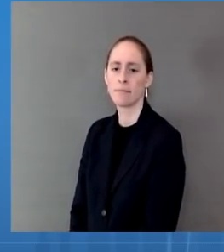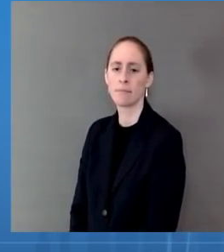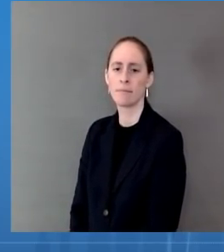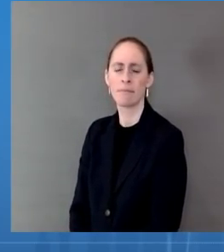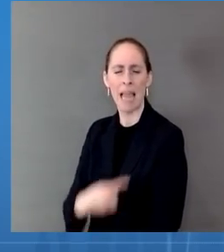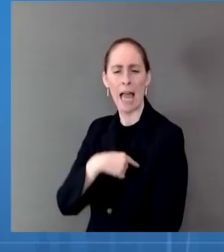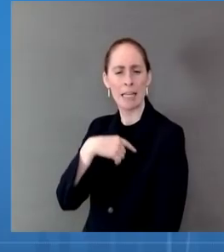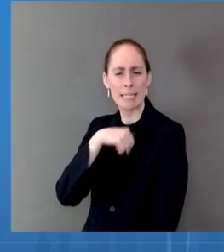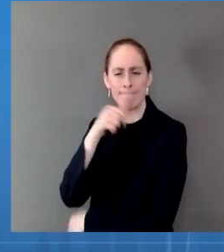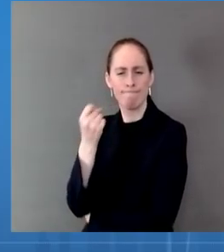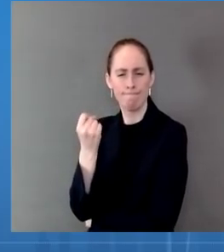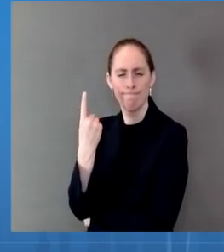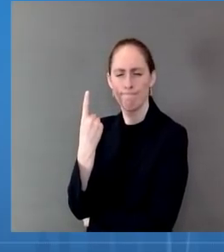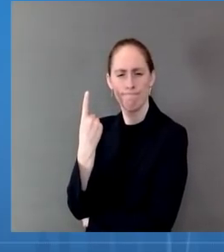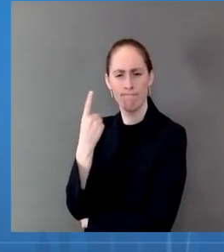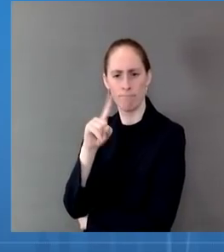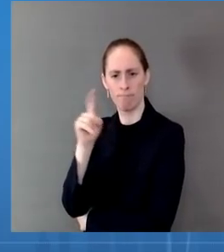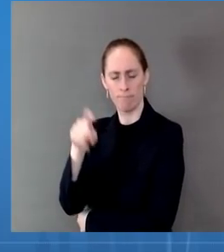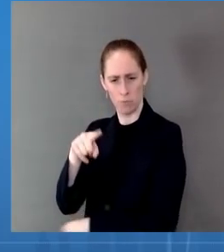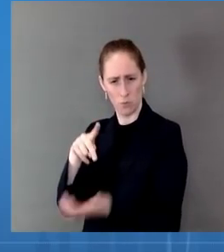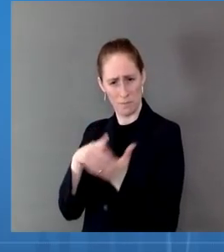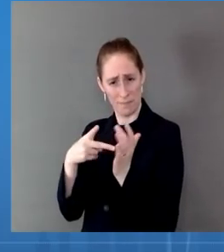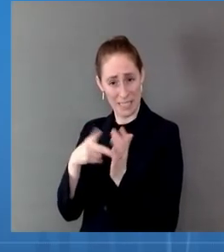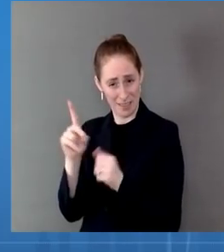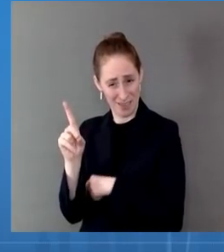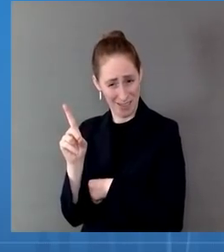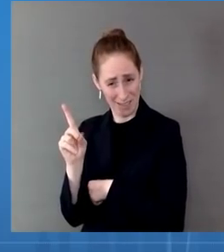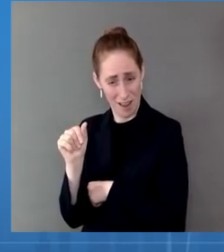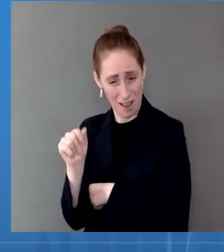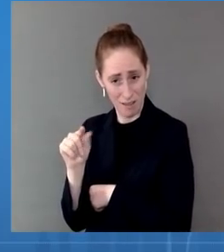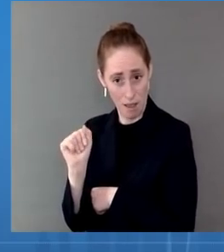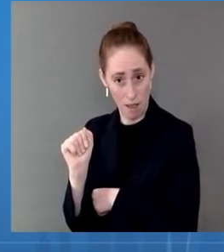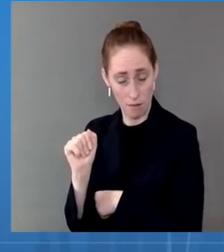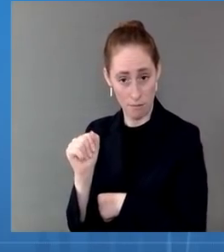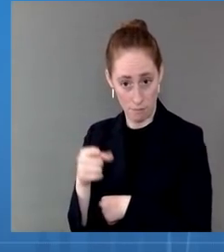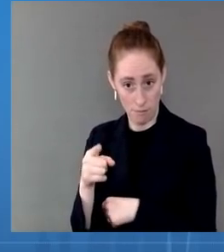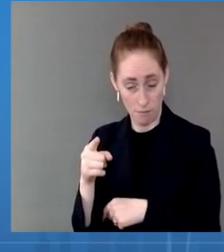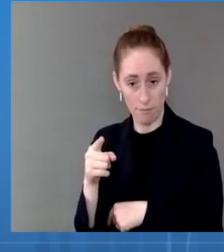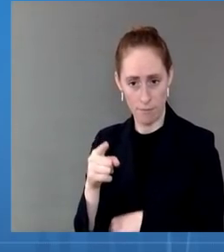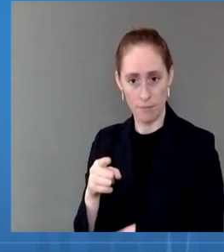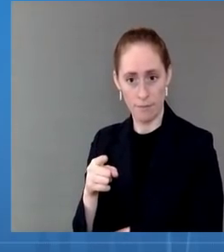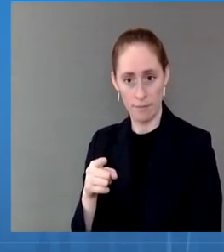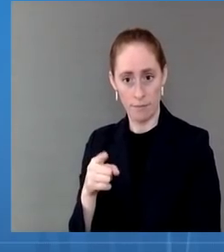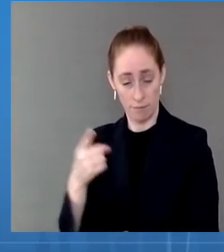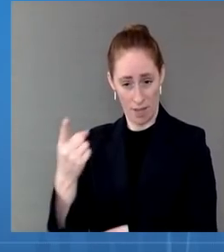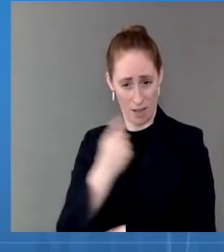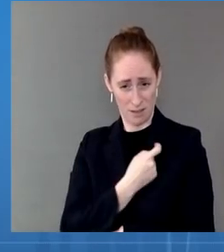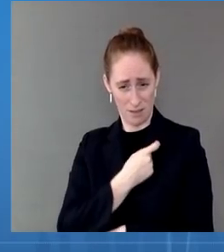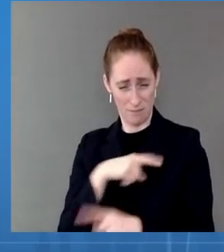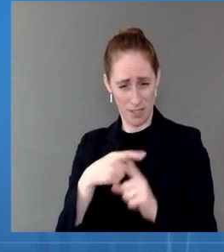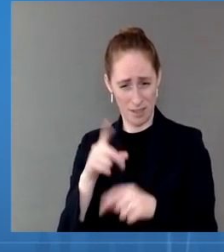Are you referring specifically to the travel restrictions? Is that what you're asking? Okay, thanks.